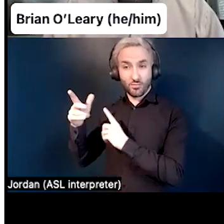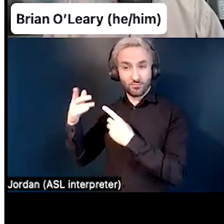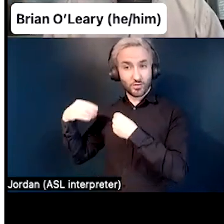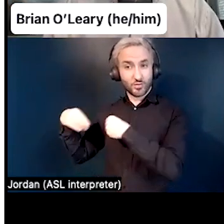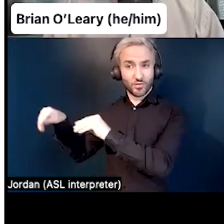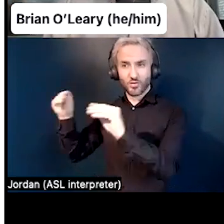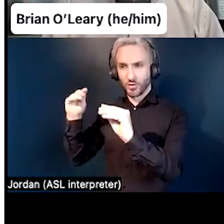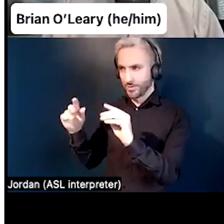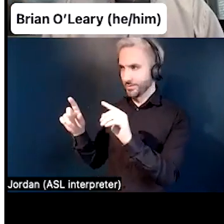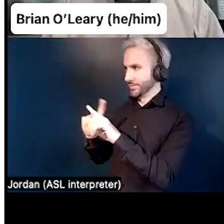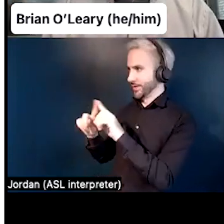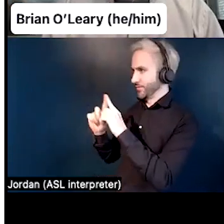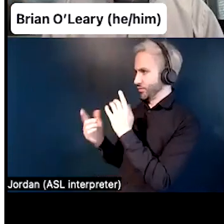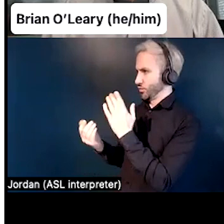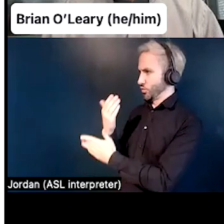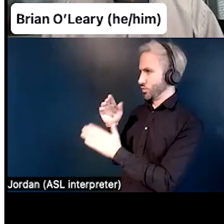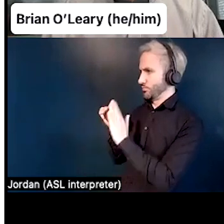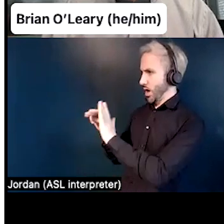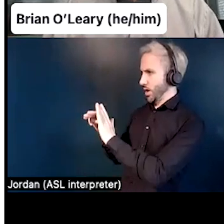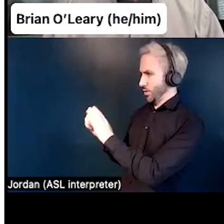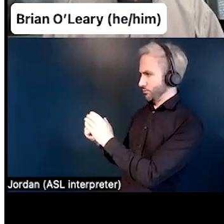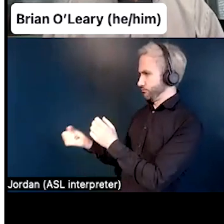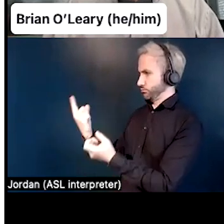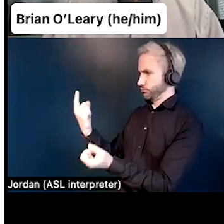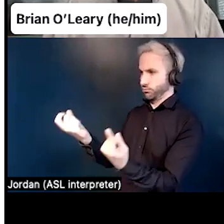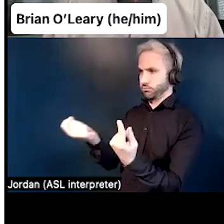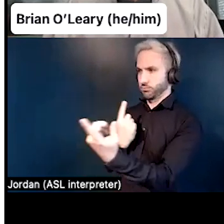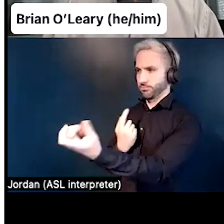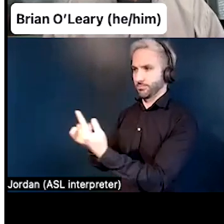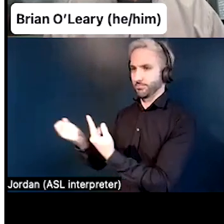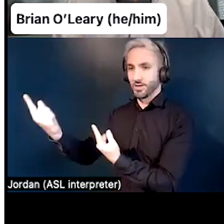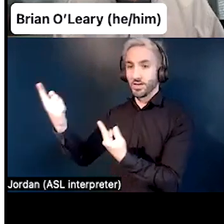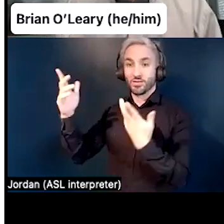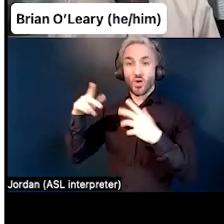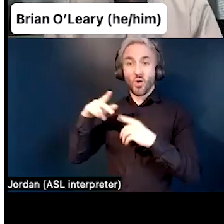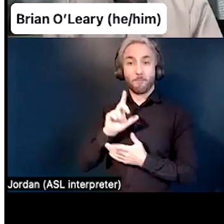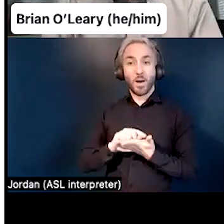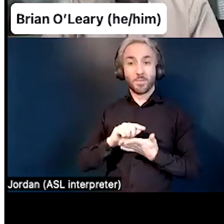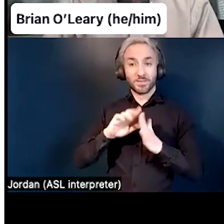So there are people in publishing houses and sometimes vendors in between publishing houses